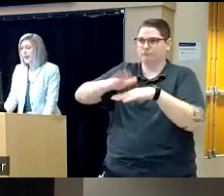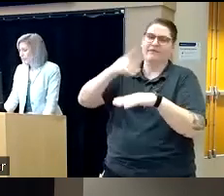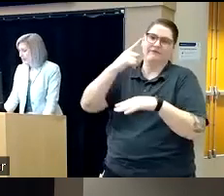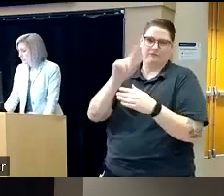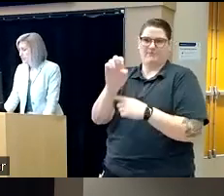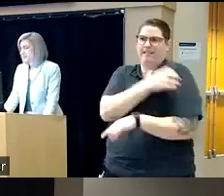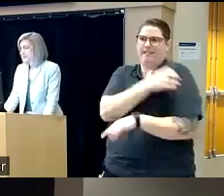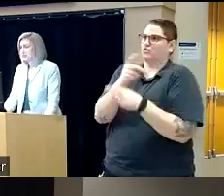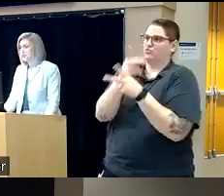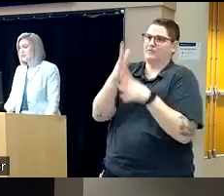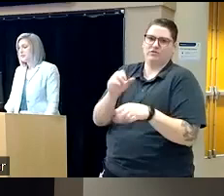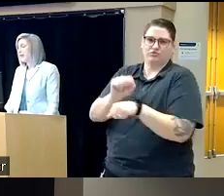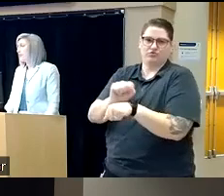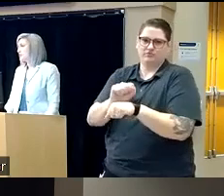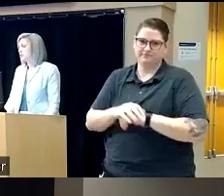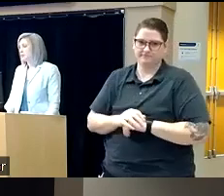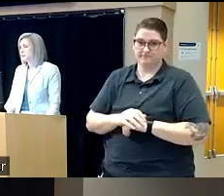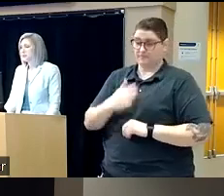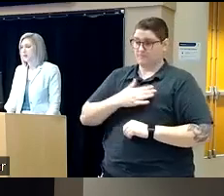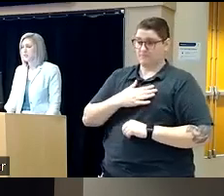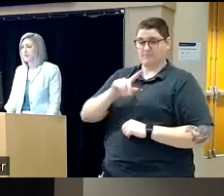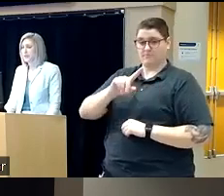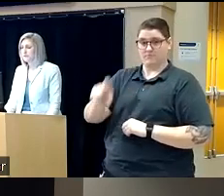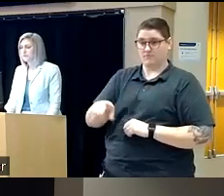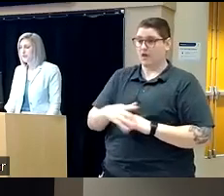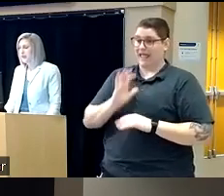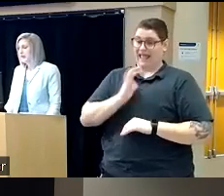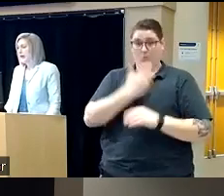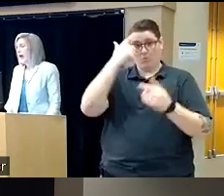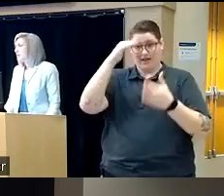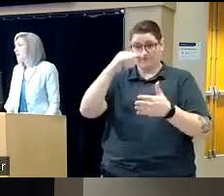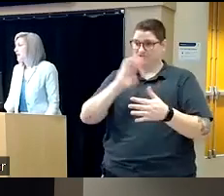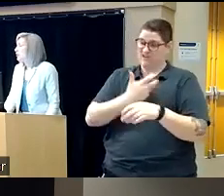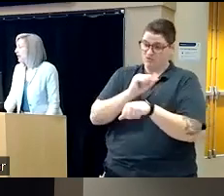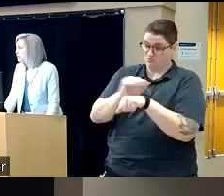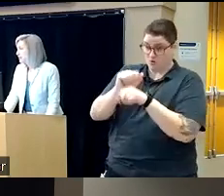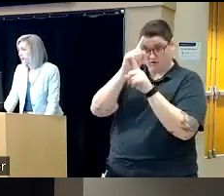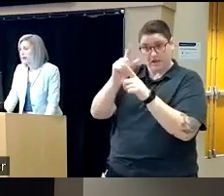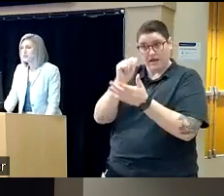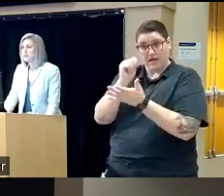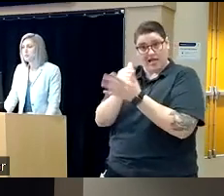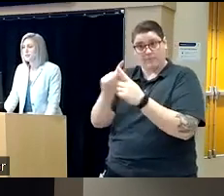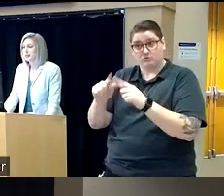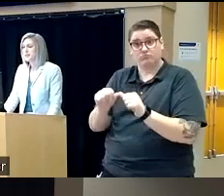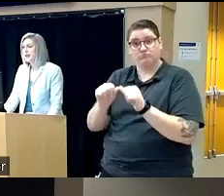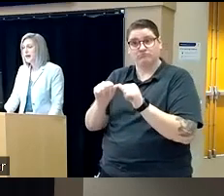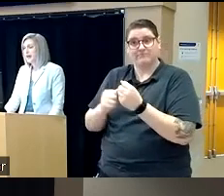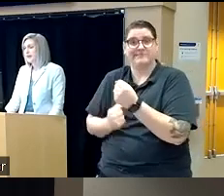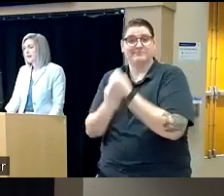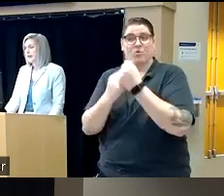and I question does do these efforts contribute to longevity I'm incredibly proud to present on